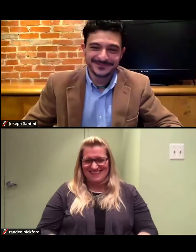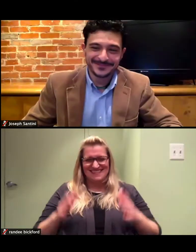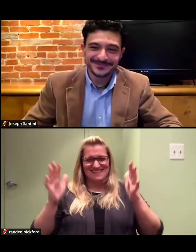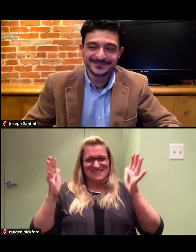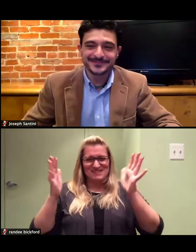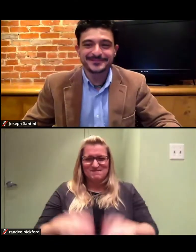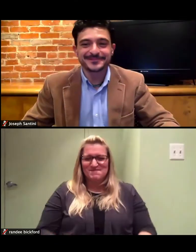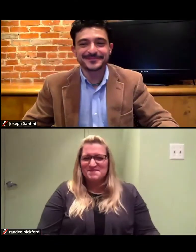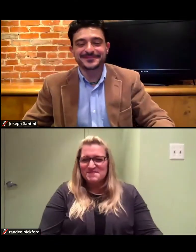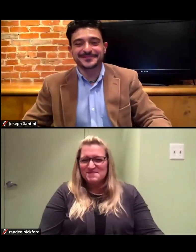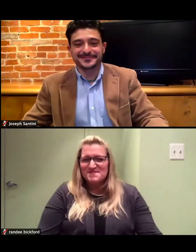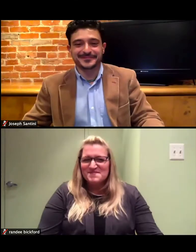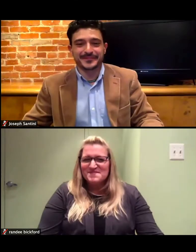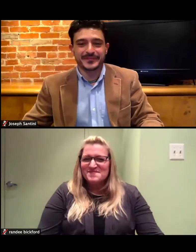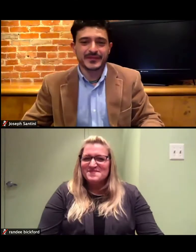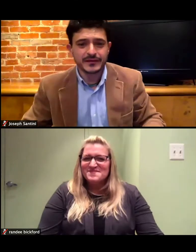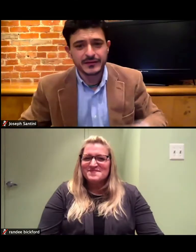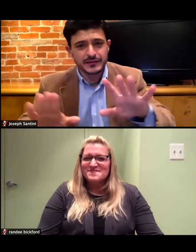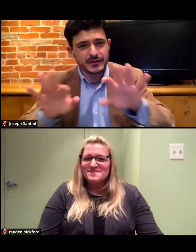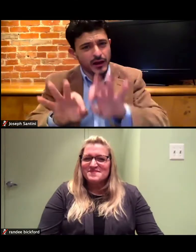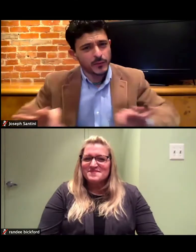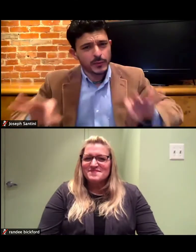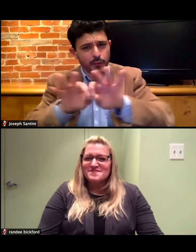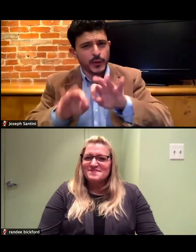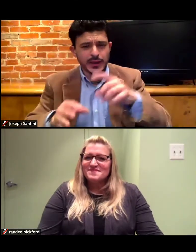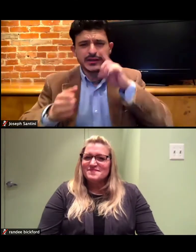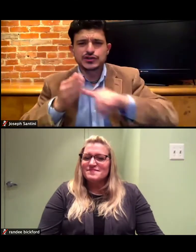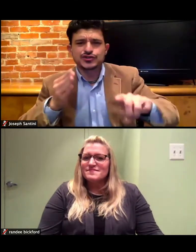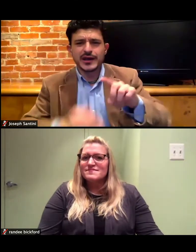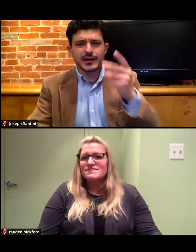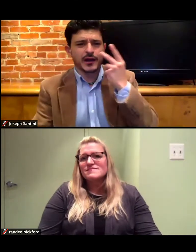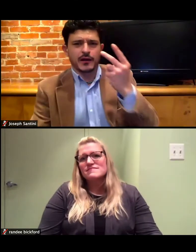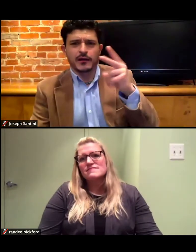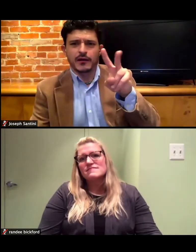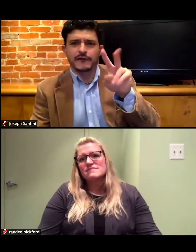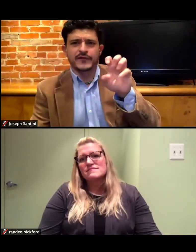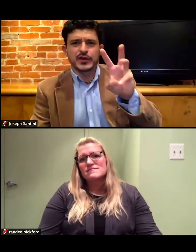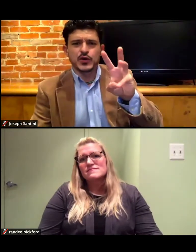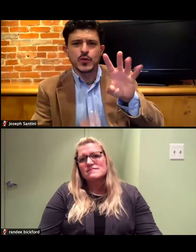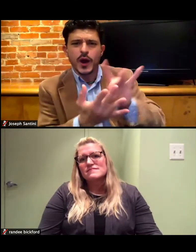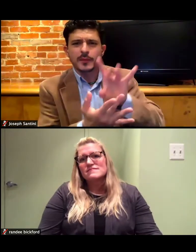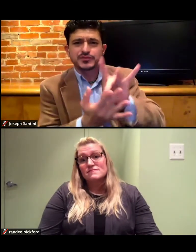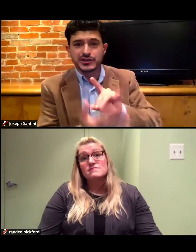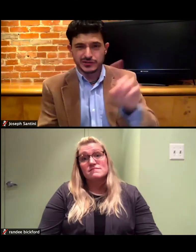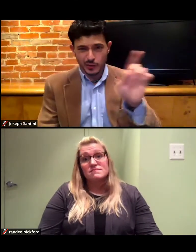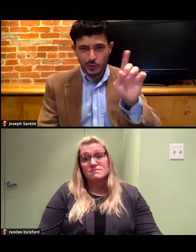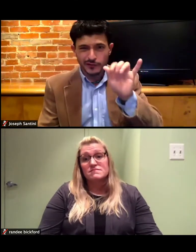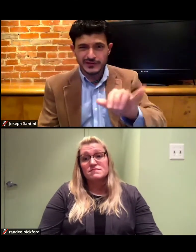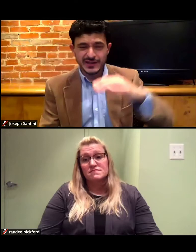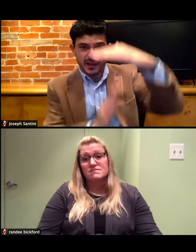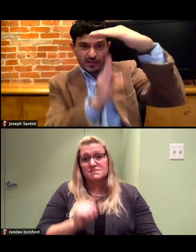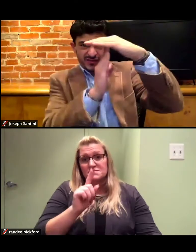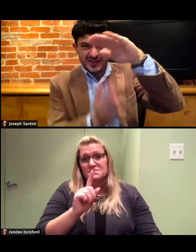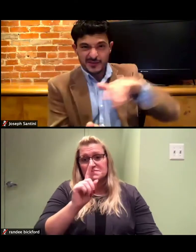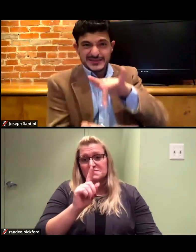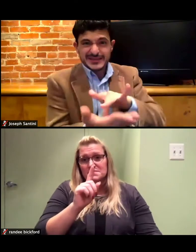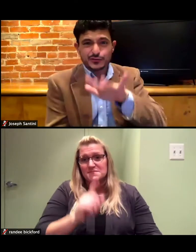Thank you to the team, yes, great. Okay, so it's really important to check to see your viewing options.